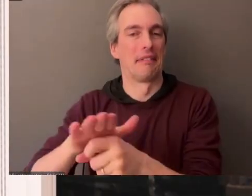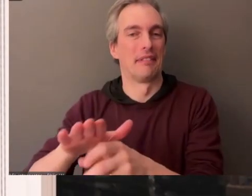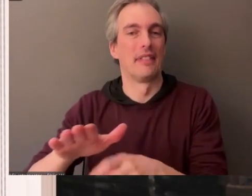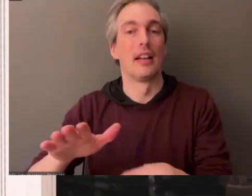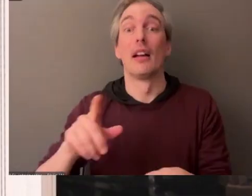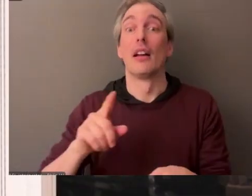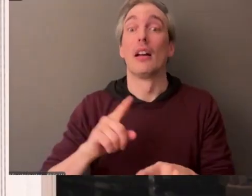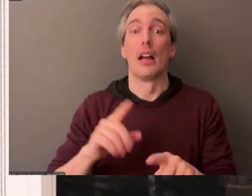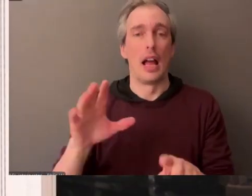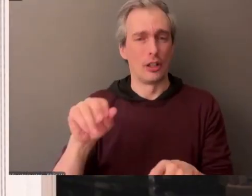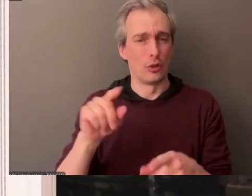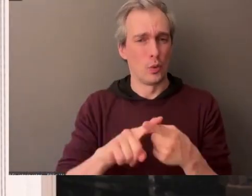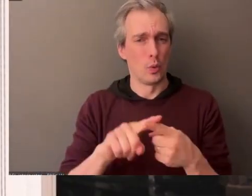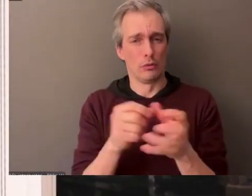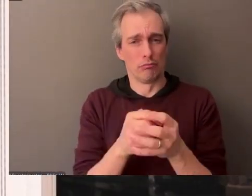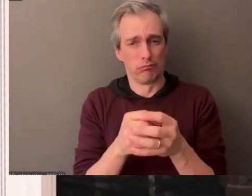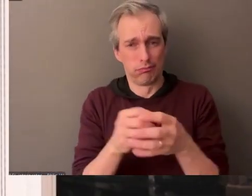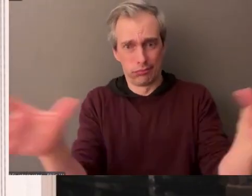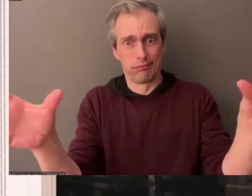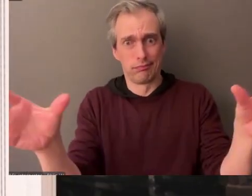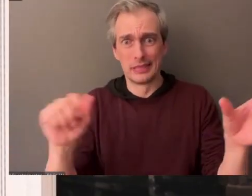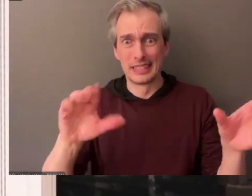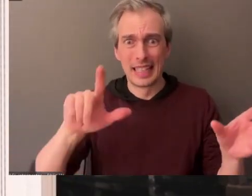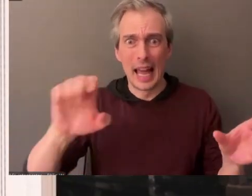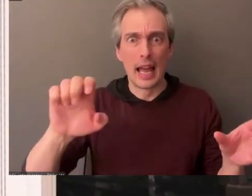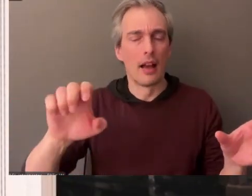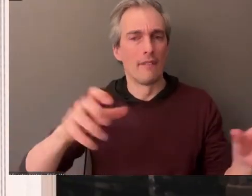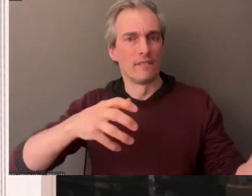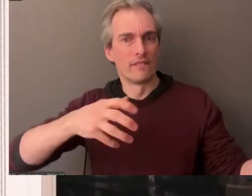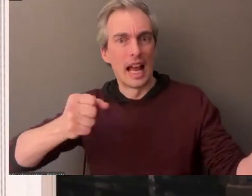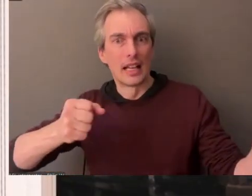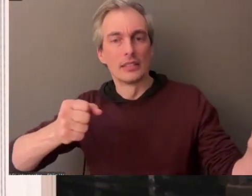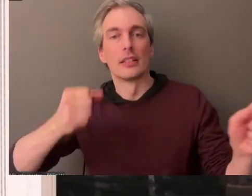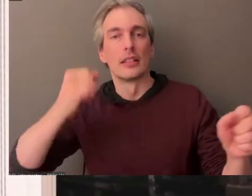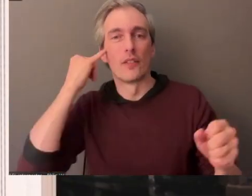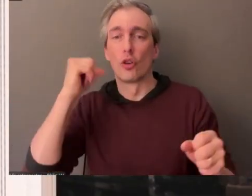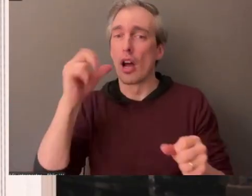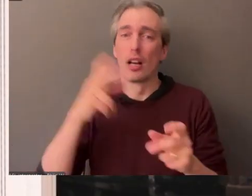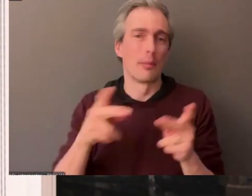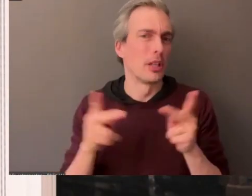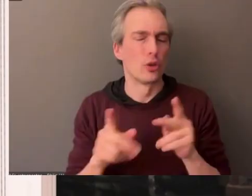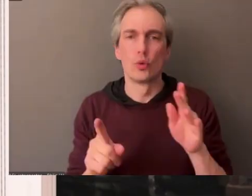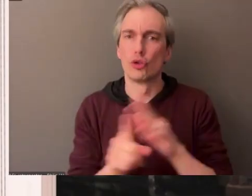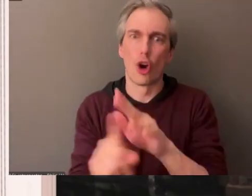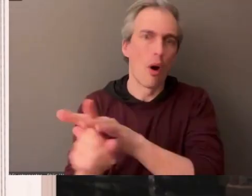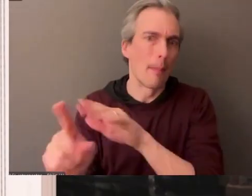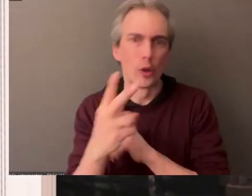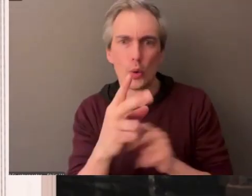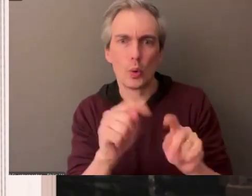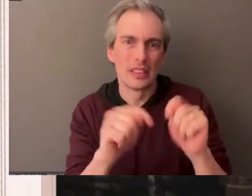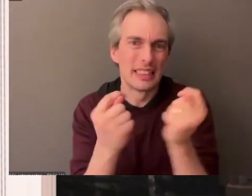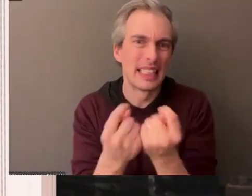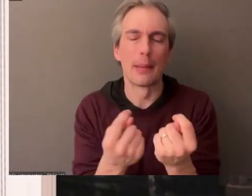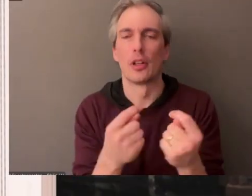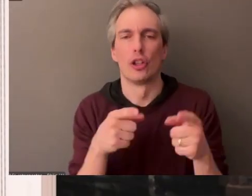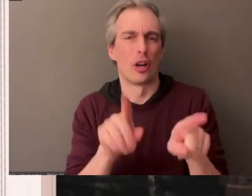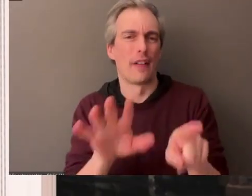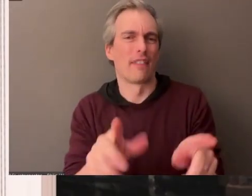you know... Show up to teams during their sprint refinements and say... Hey, show me the acceptance criteria you're building out this week. That's good.